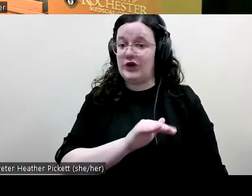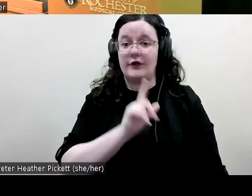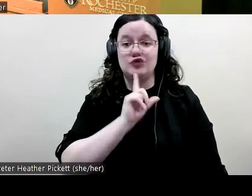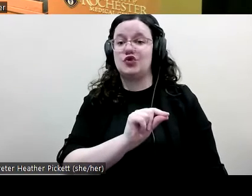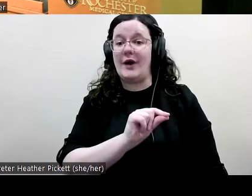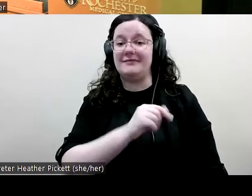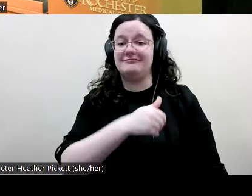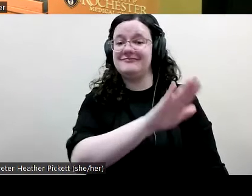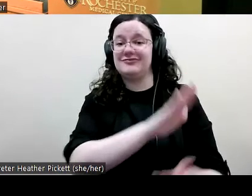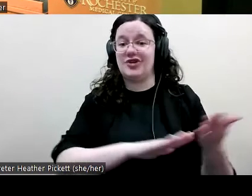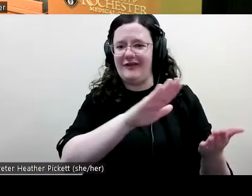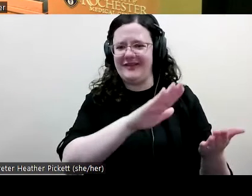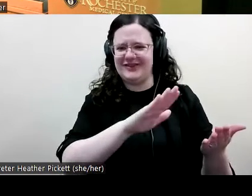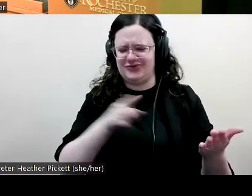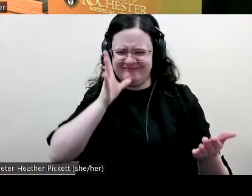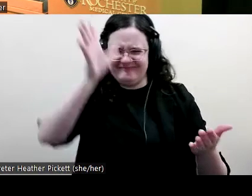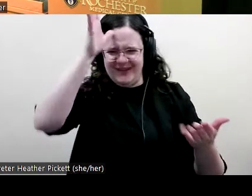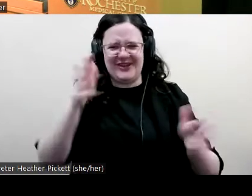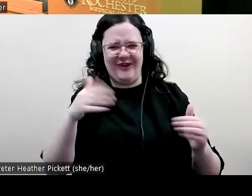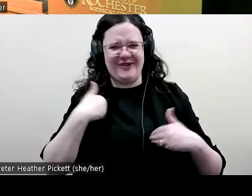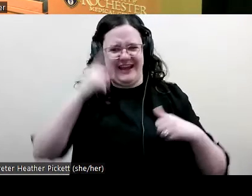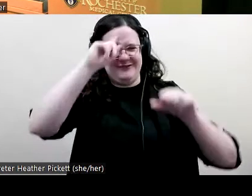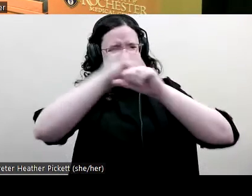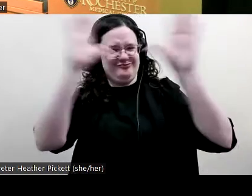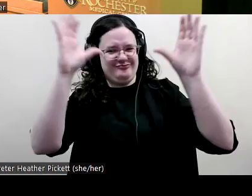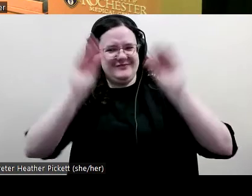dreams for your kids at that point right they're going to be an engineer they're going to be you